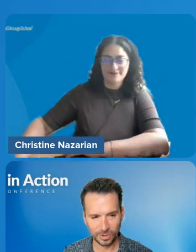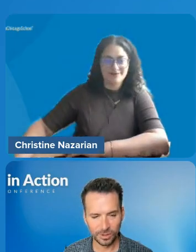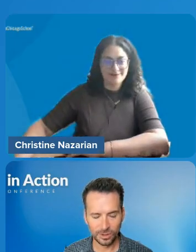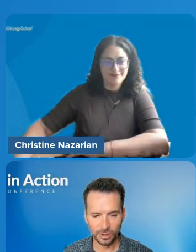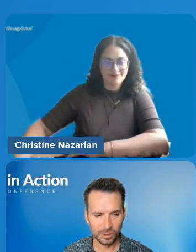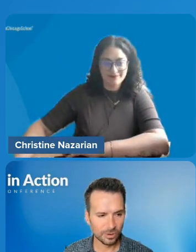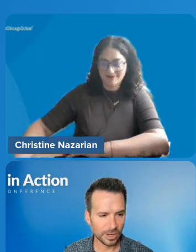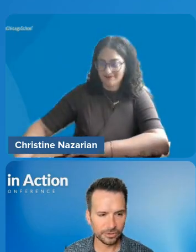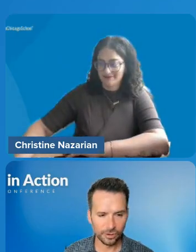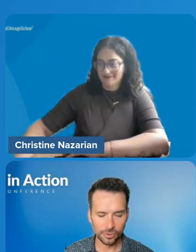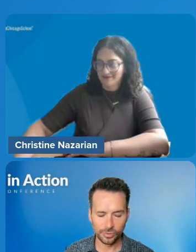All right, so...